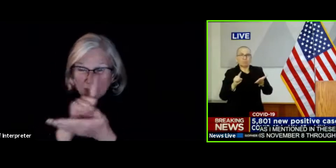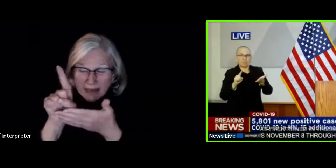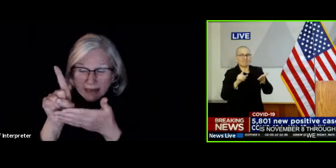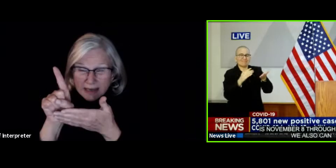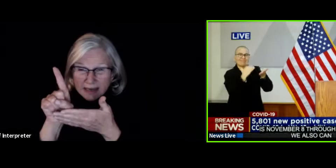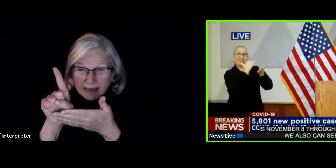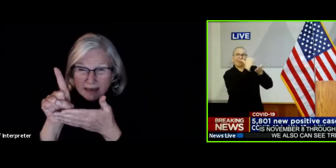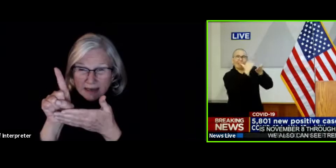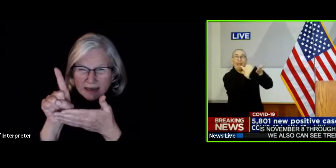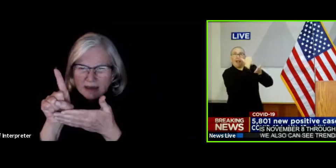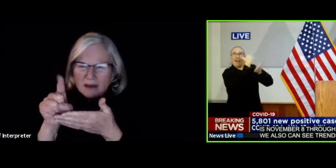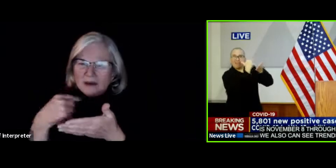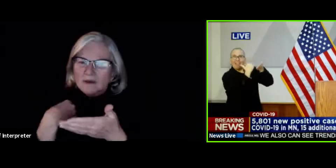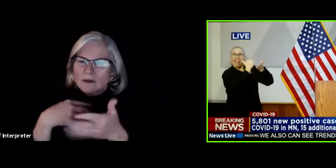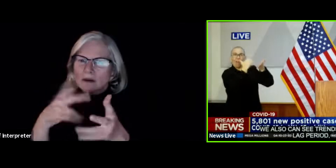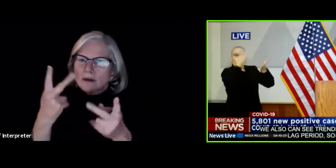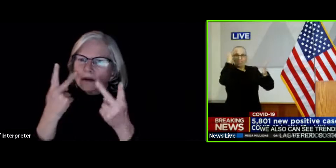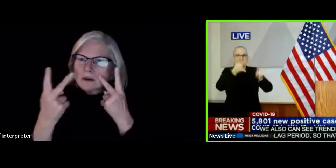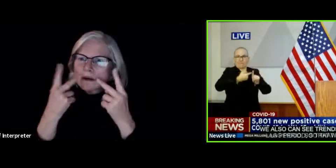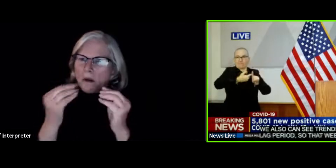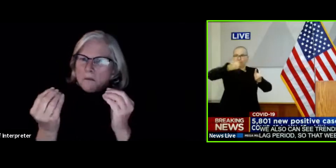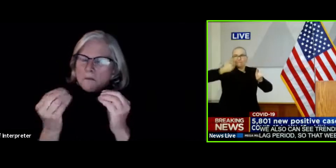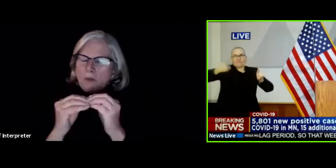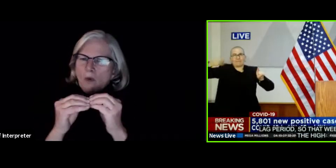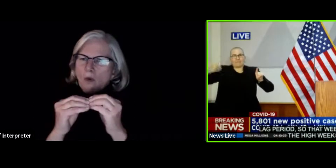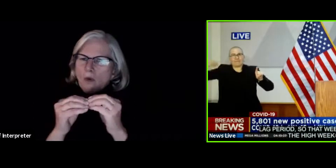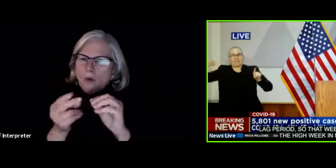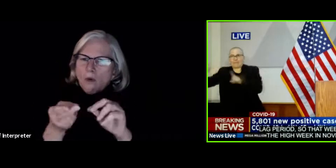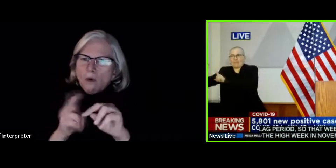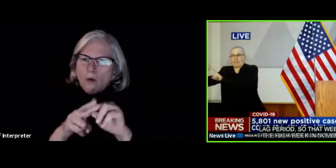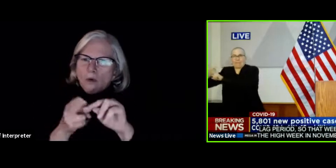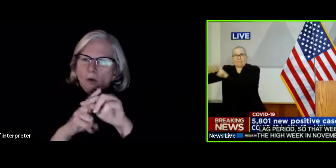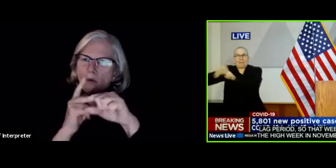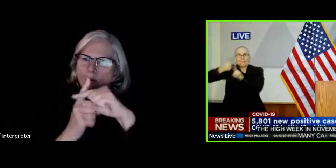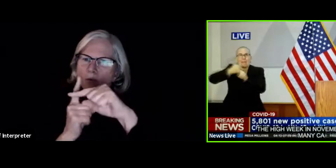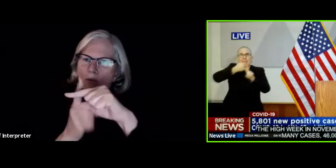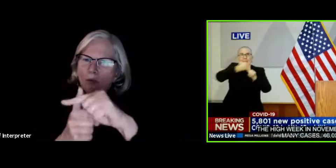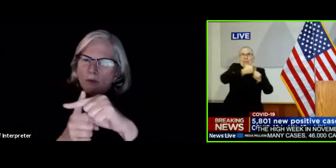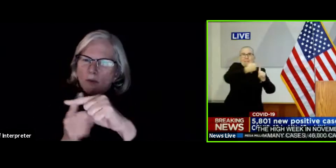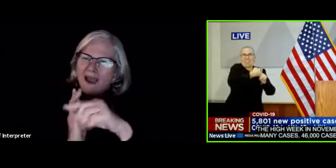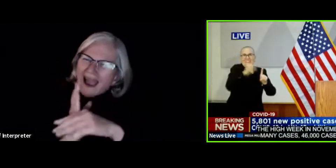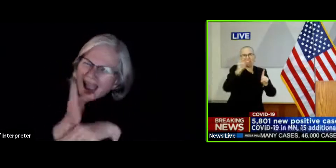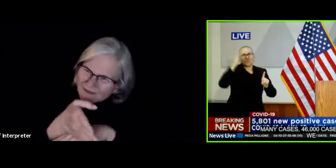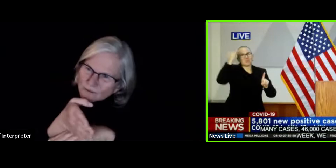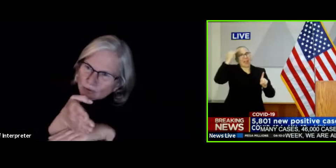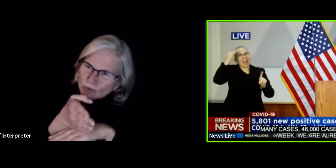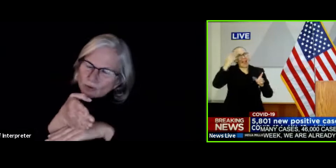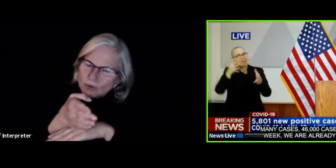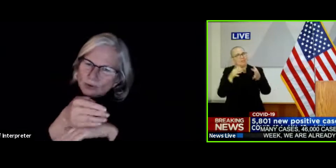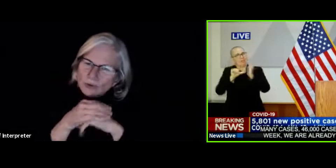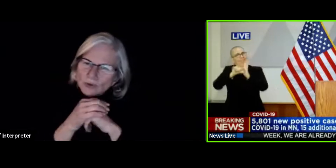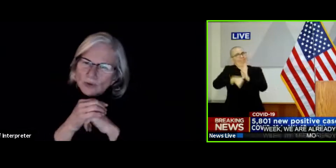PERIOD THAN IN THE PRIOR WEEK. AND THAT TOLD US THAT THINGS WERE CLEARLY STILL GOING IN THE WRONG DIRECTION.